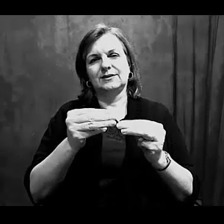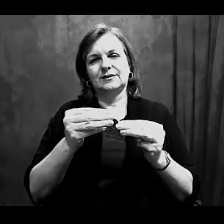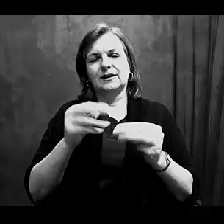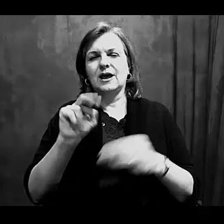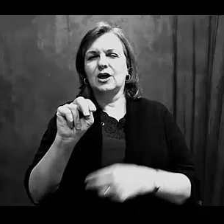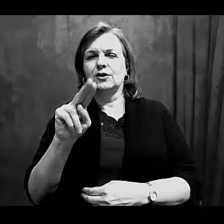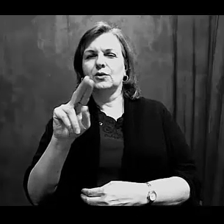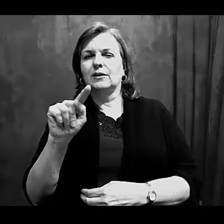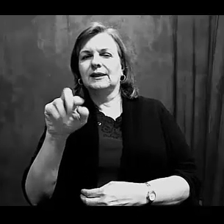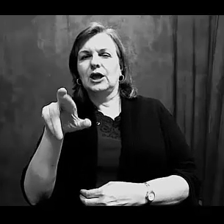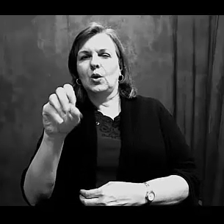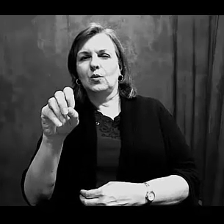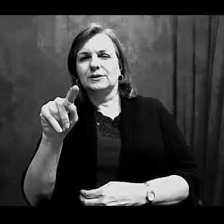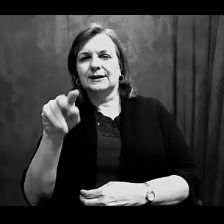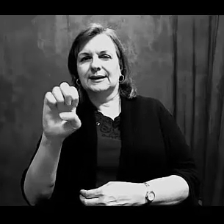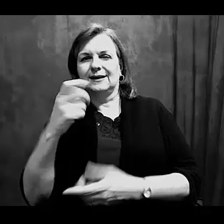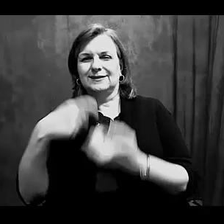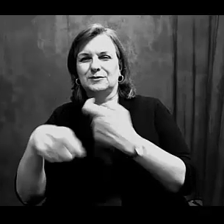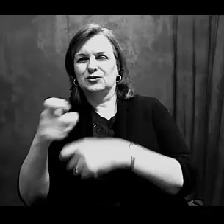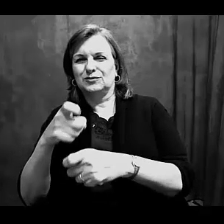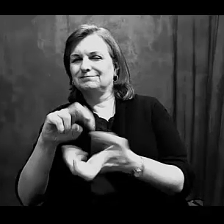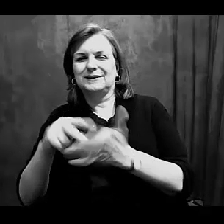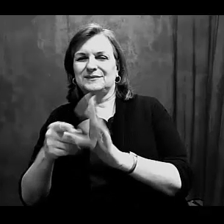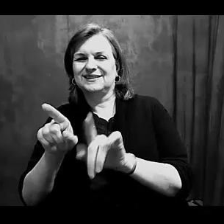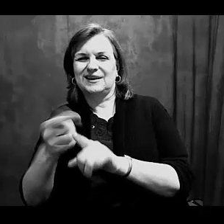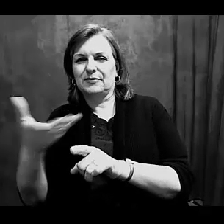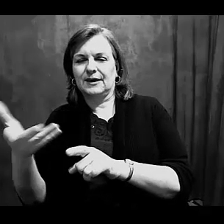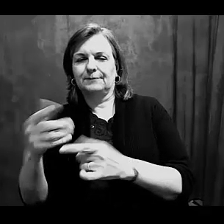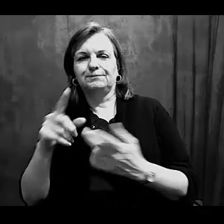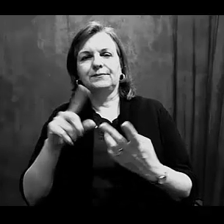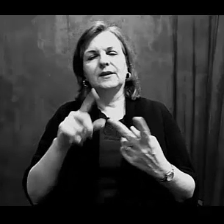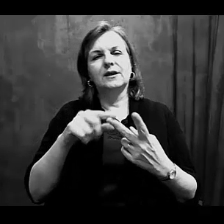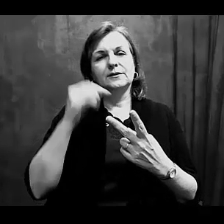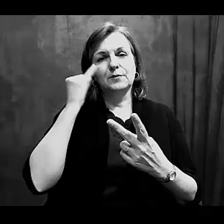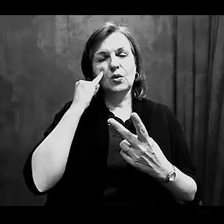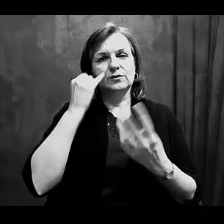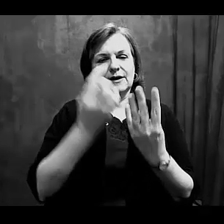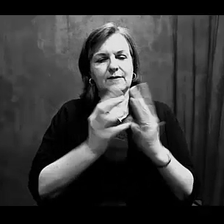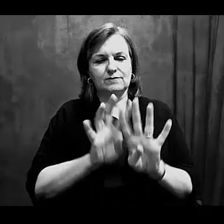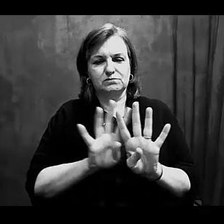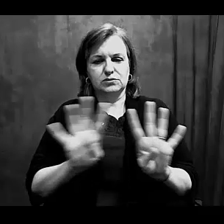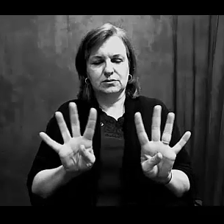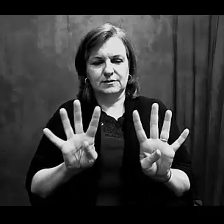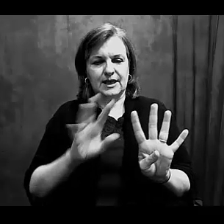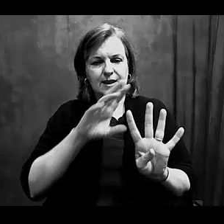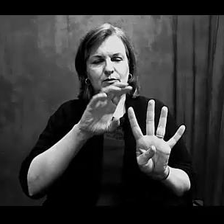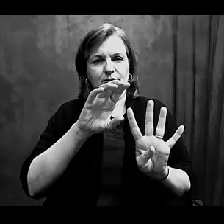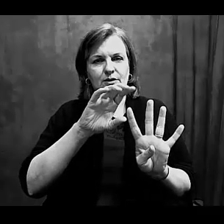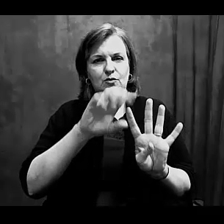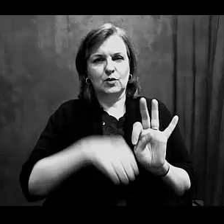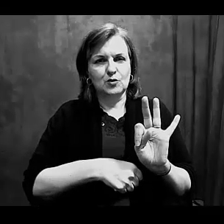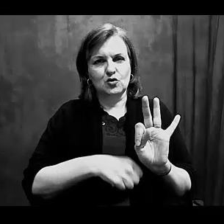or they have here nucleotide substitution -- same thing but if I go and take out a U